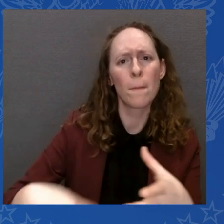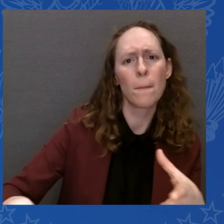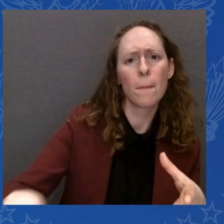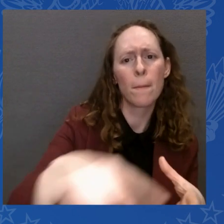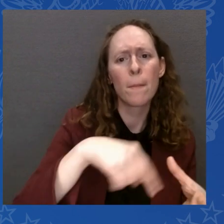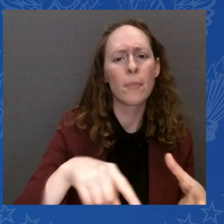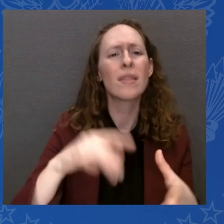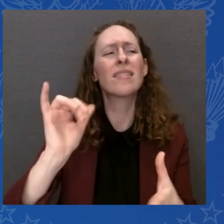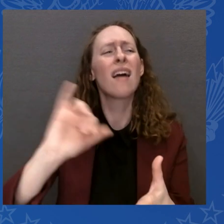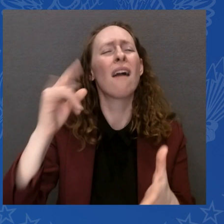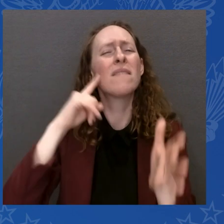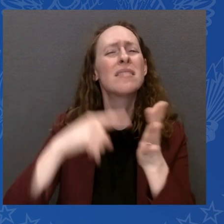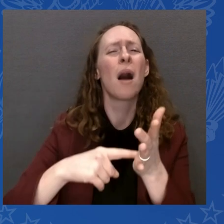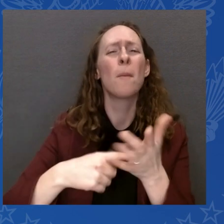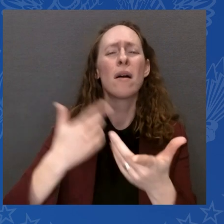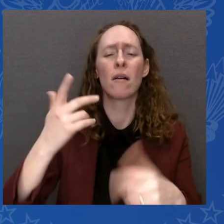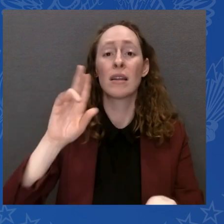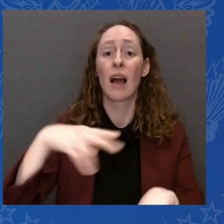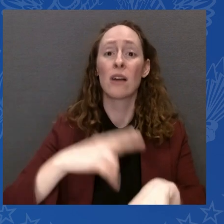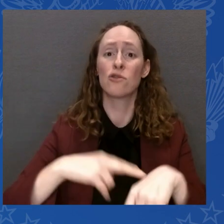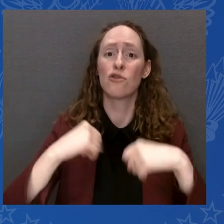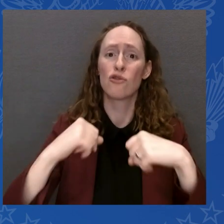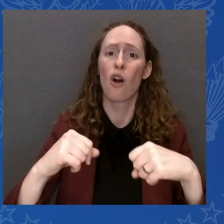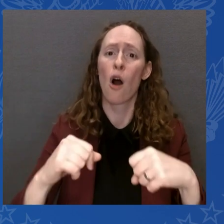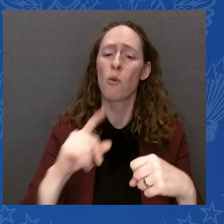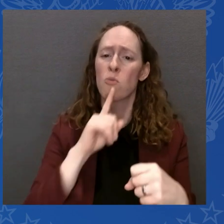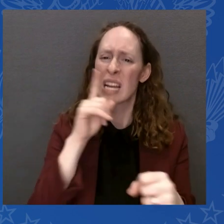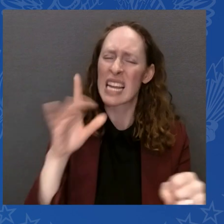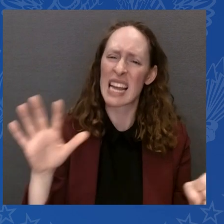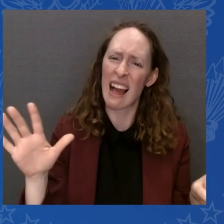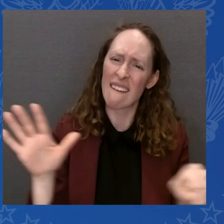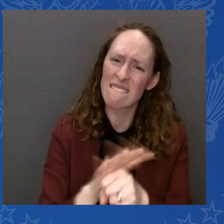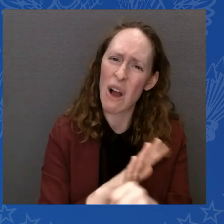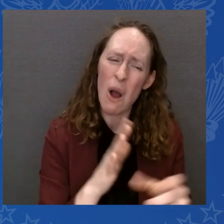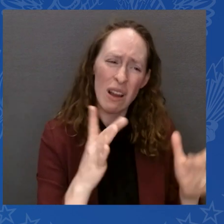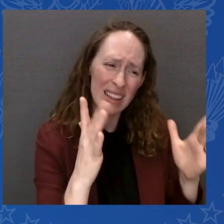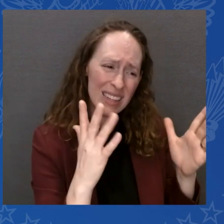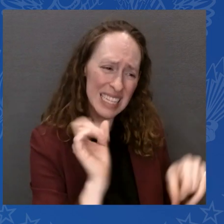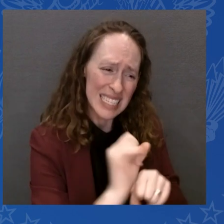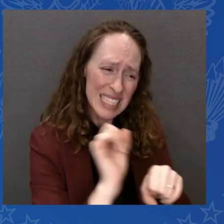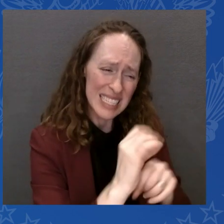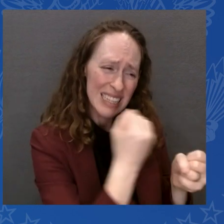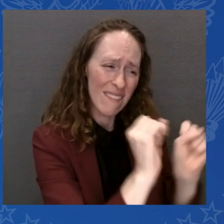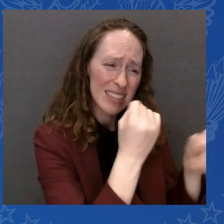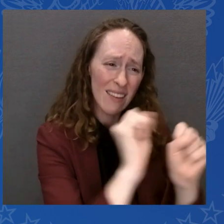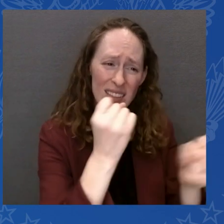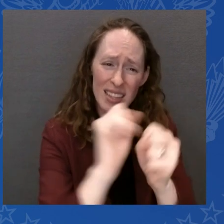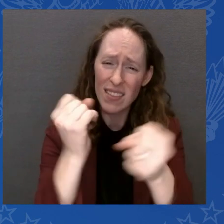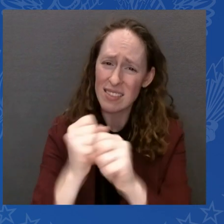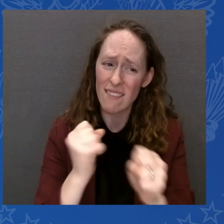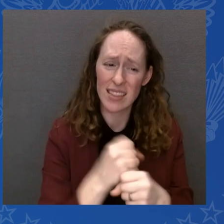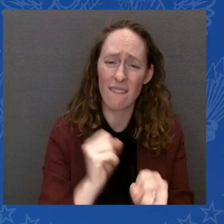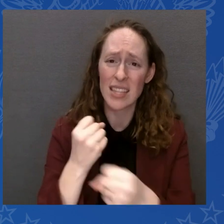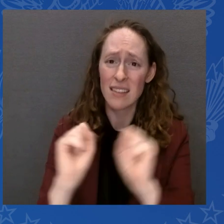and we're talking about the resilience of California. We're talking about being here when all of you are gone, when the cameras are gone,